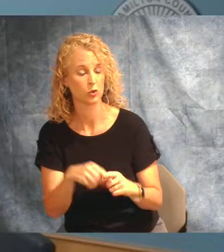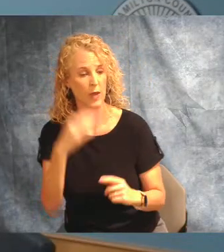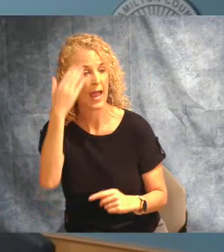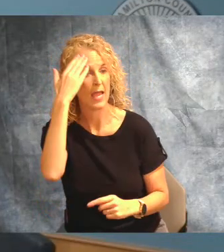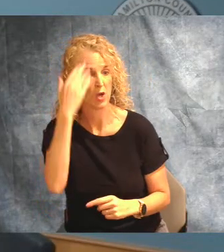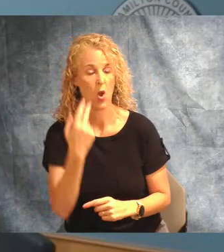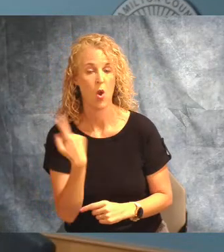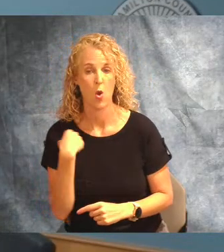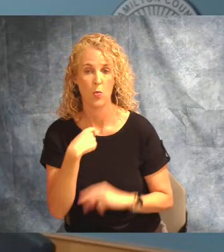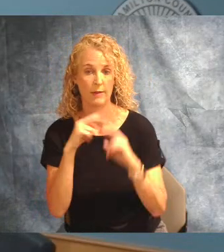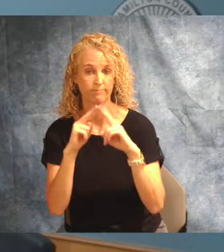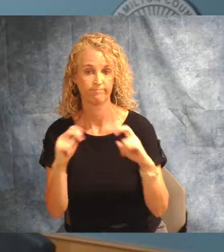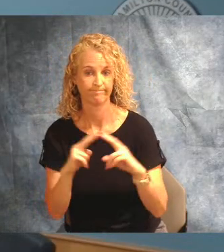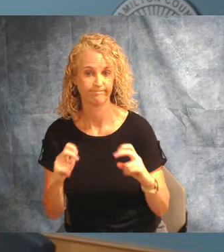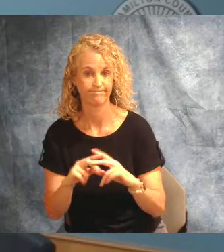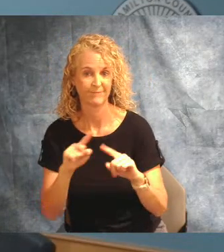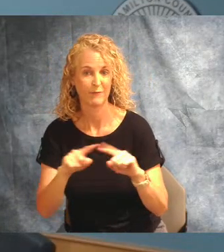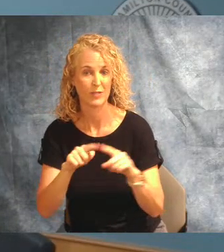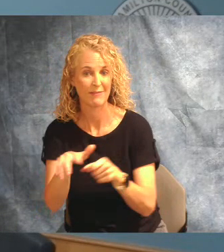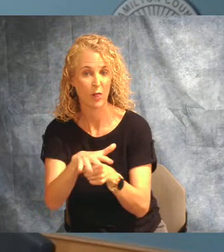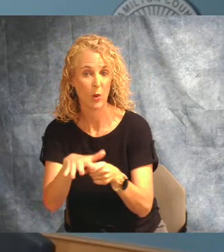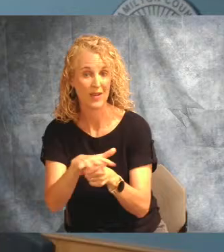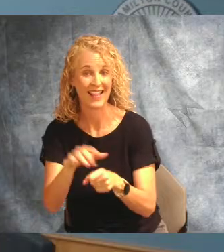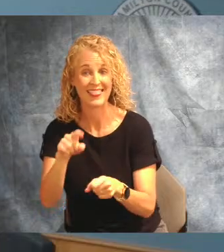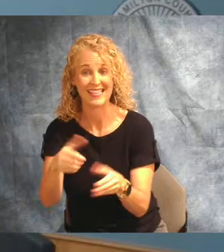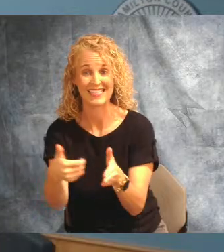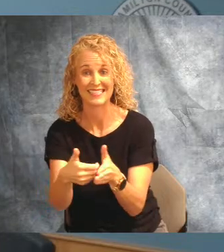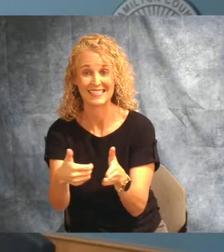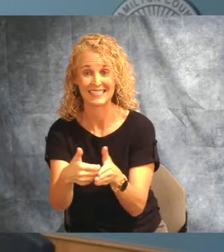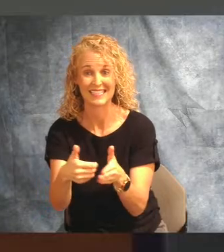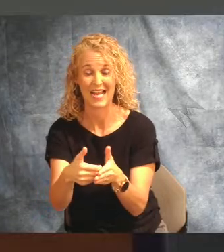for different locations, this is also right next to the the treatment plant as well. So,